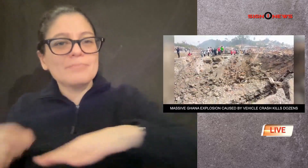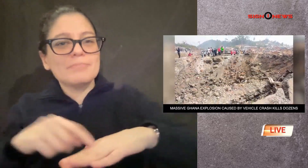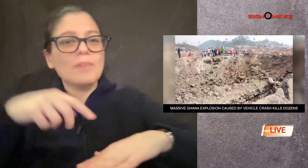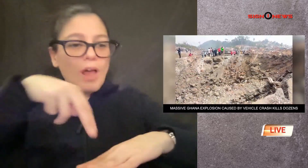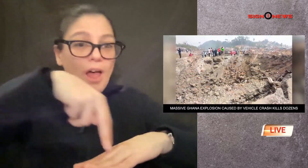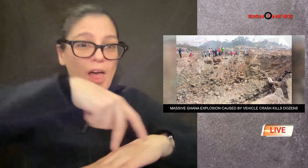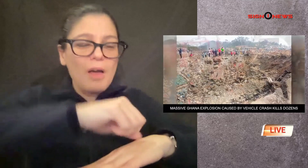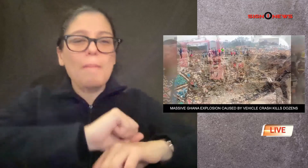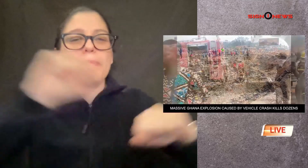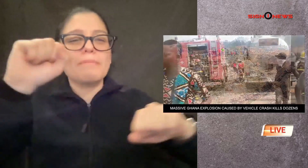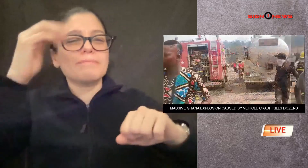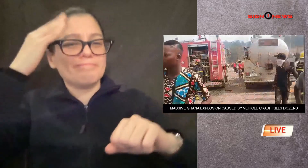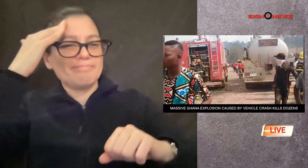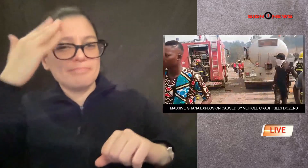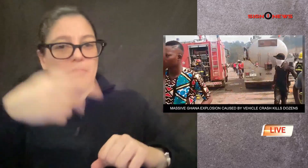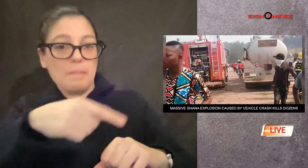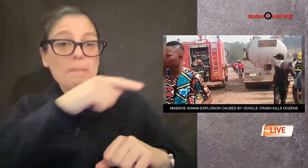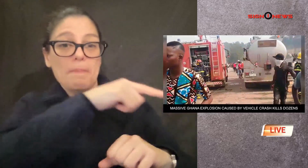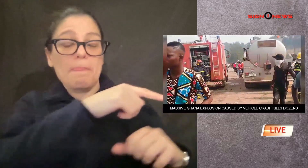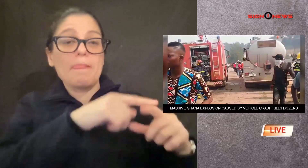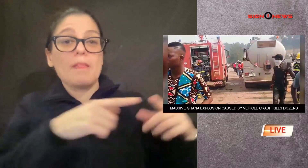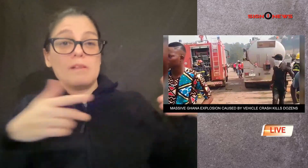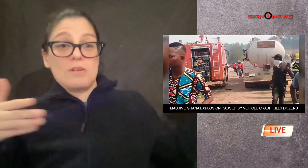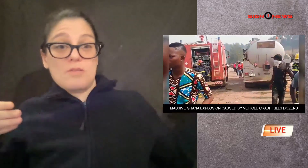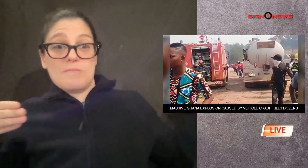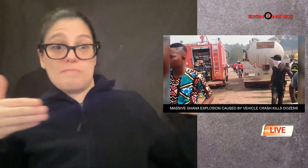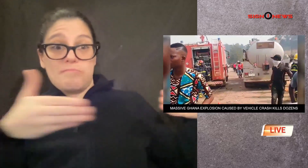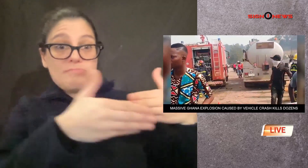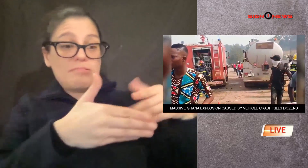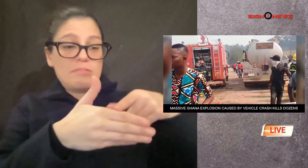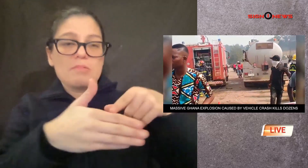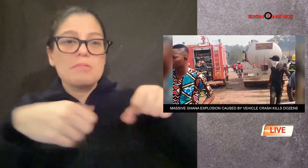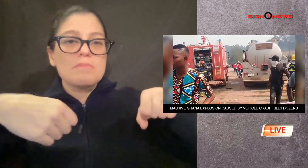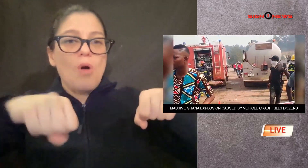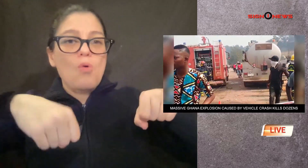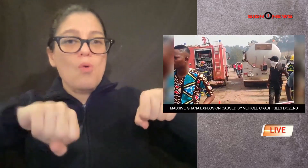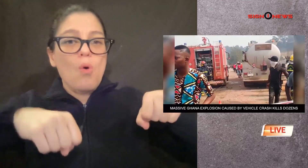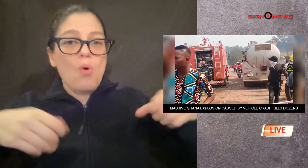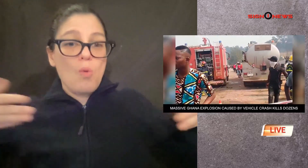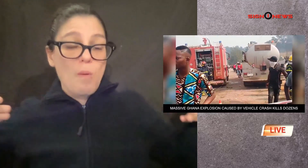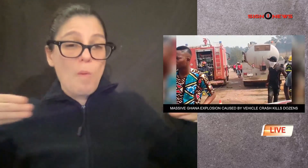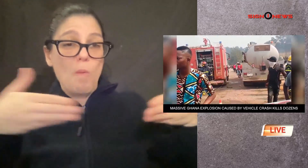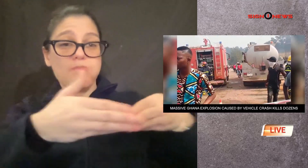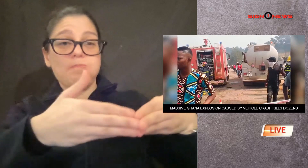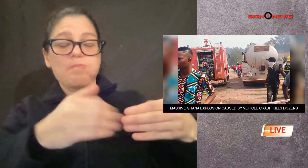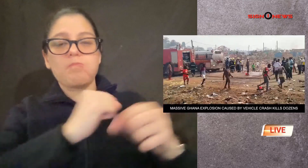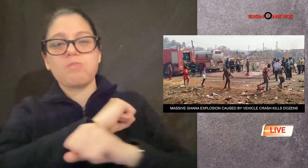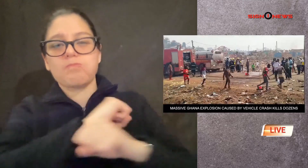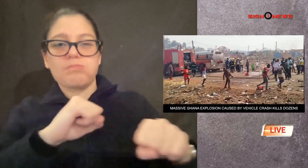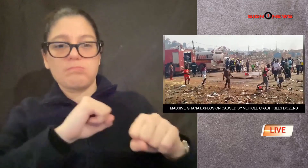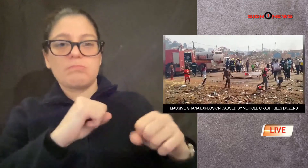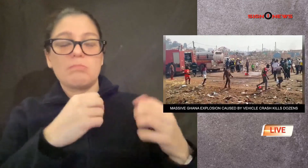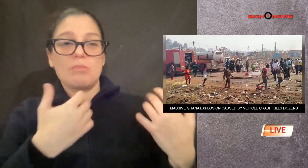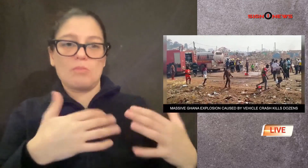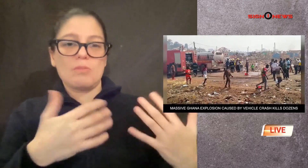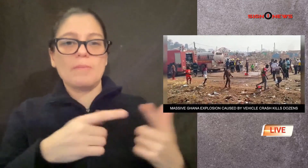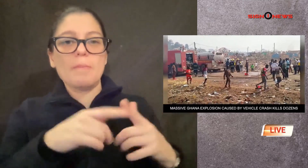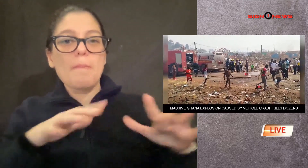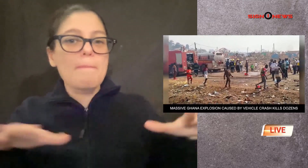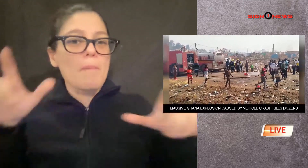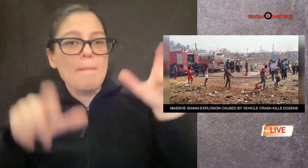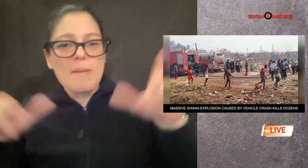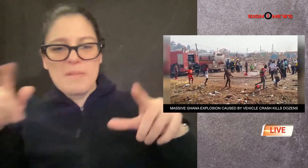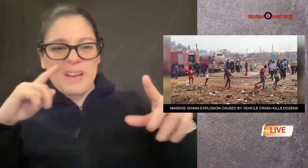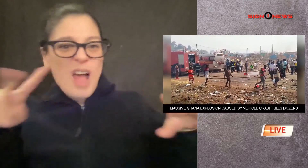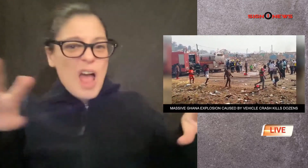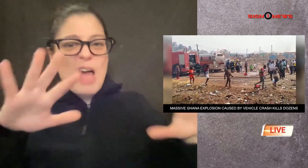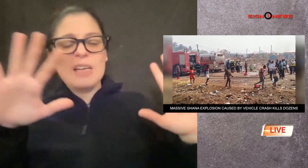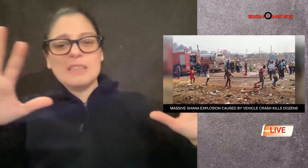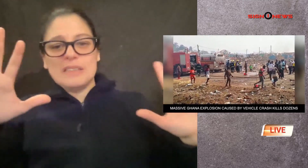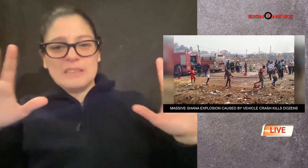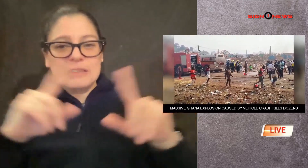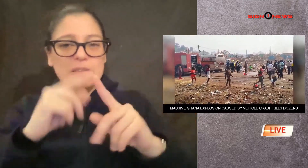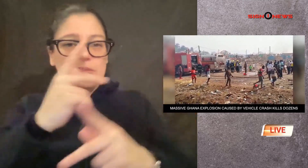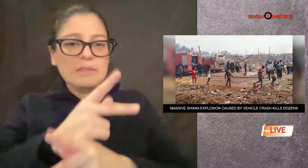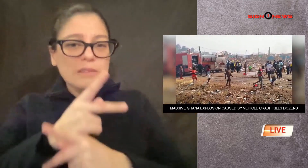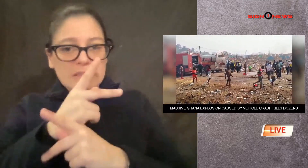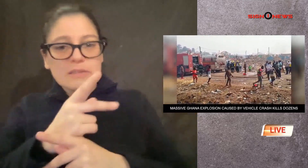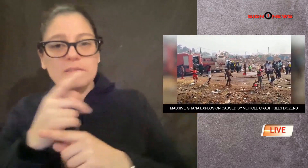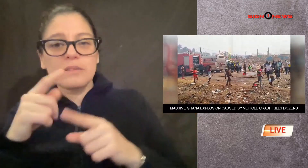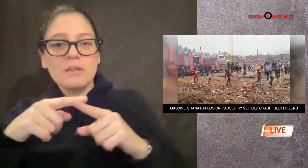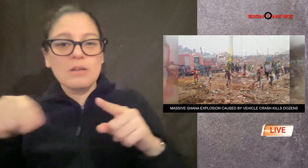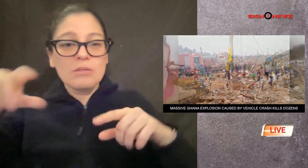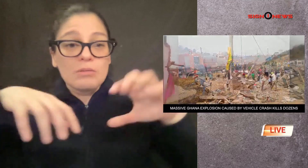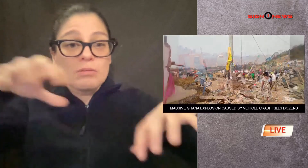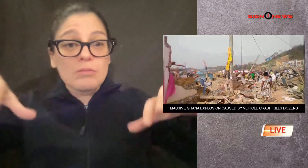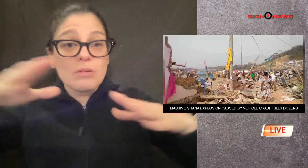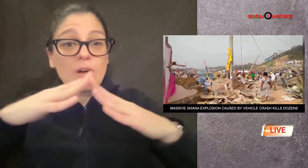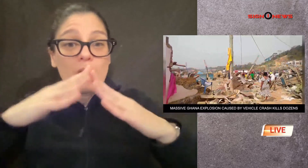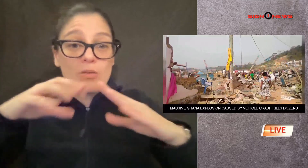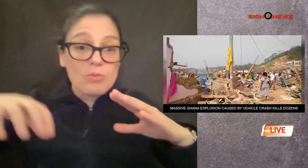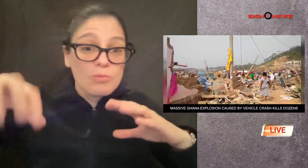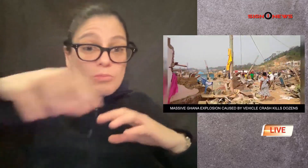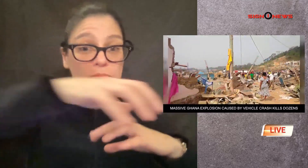collided with a motorcycle the public has been advised to move out of